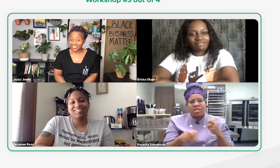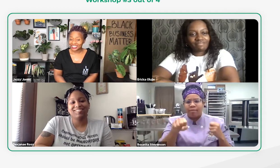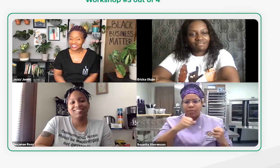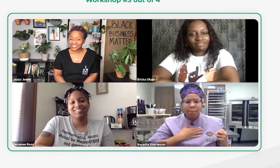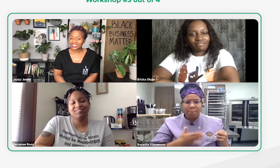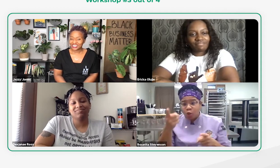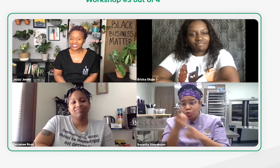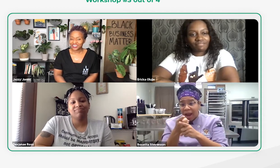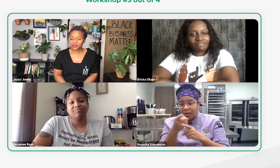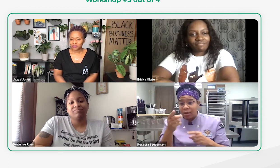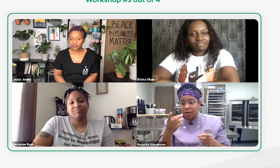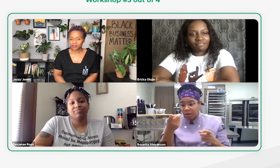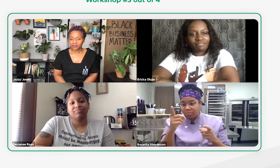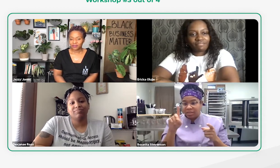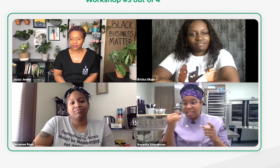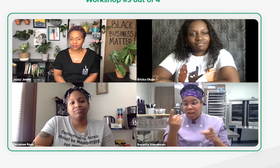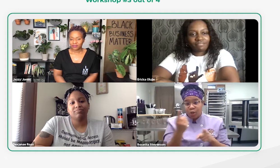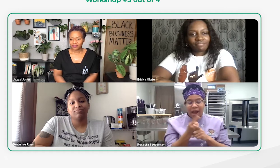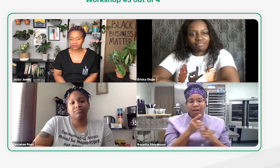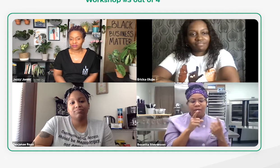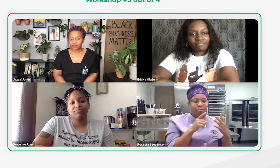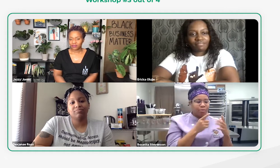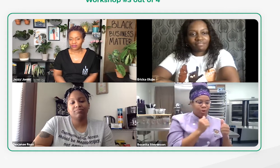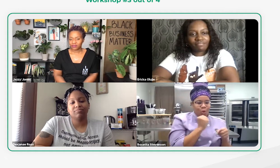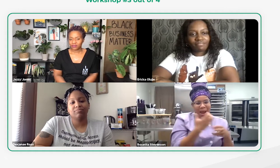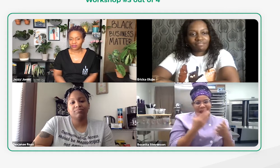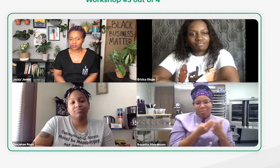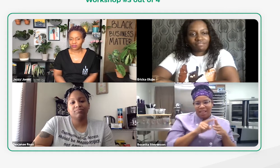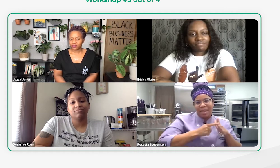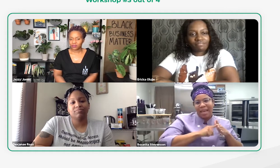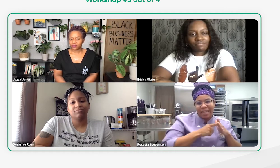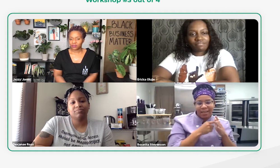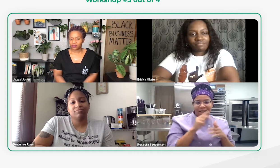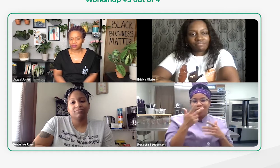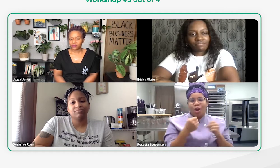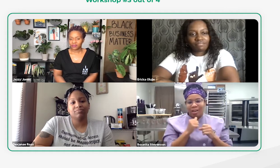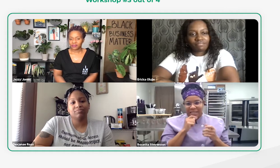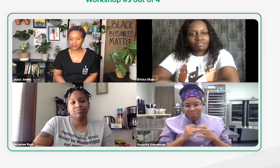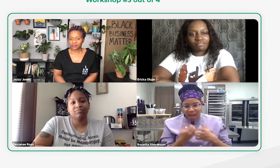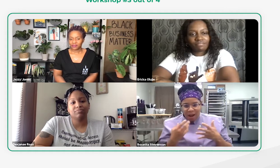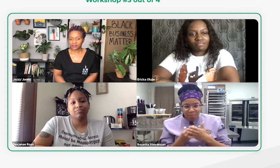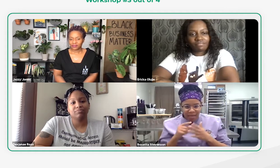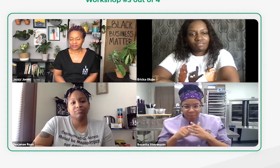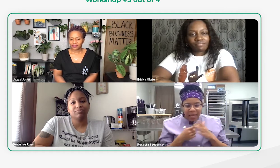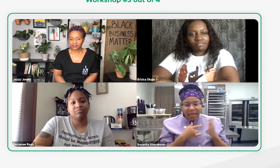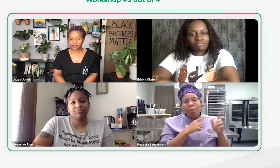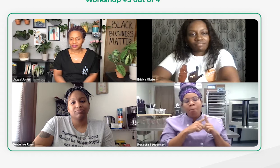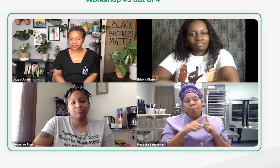that. The first years I would have to say it was difficult as DJ said in the beginning.